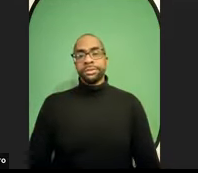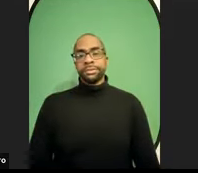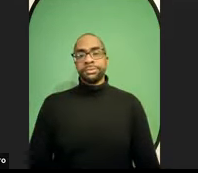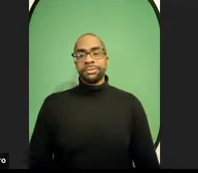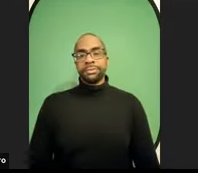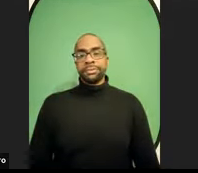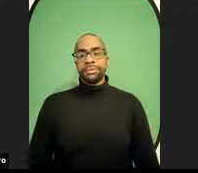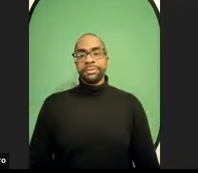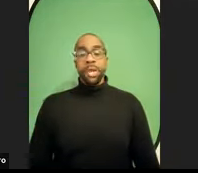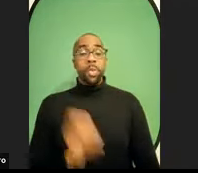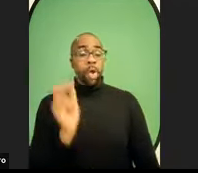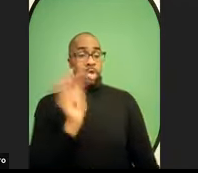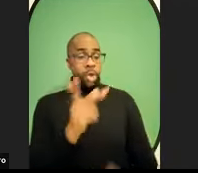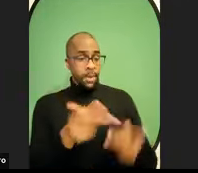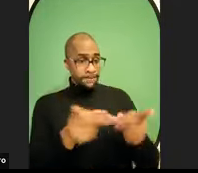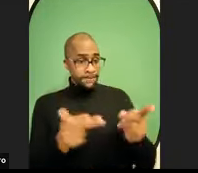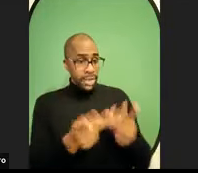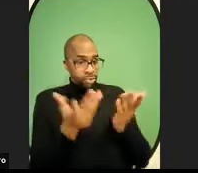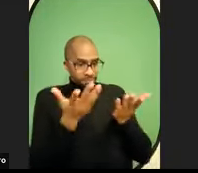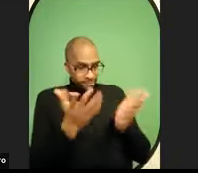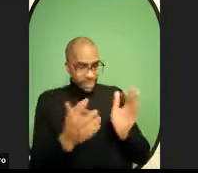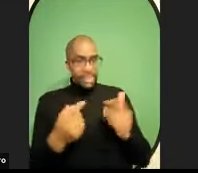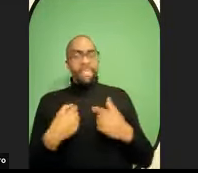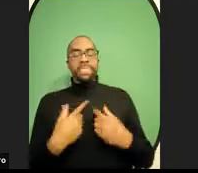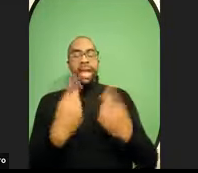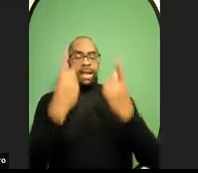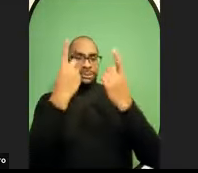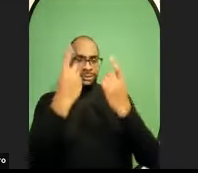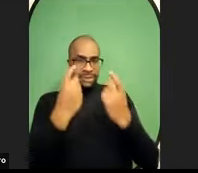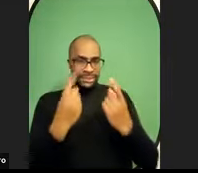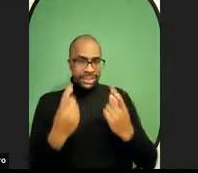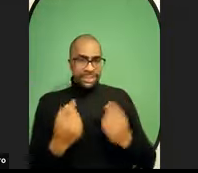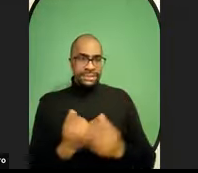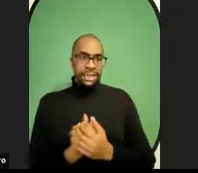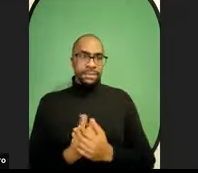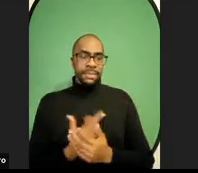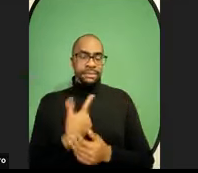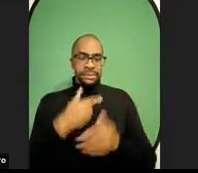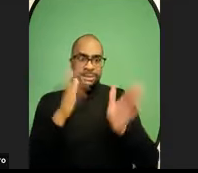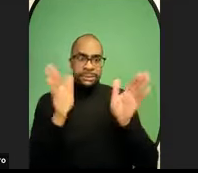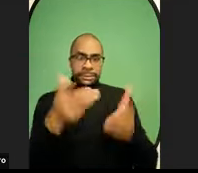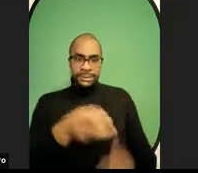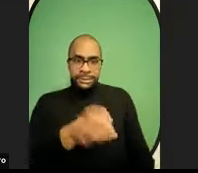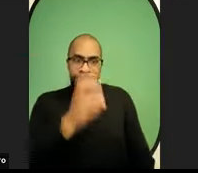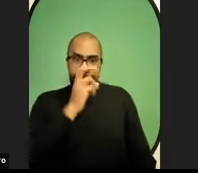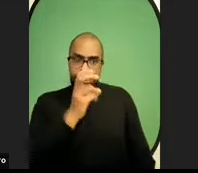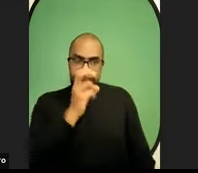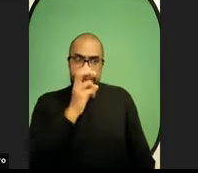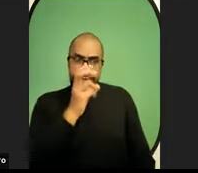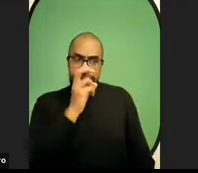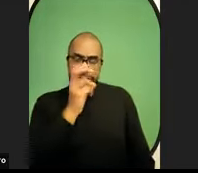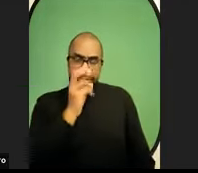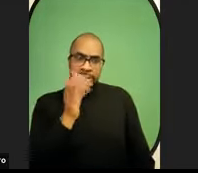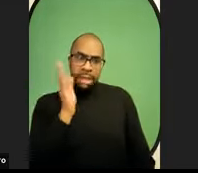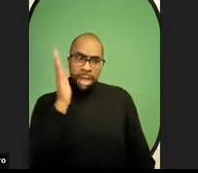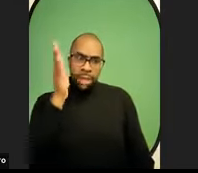cautious but still before going anywhere. I'm going to go anywhere. I'm going to get tested. after After you know going places After you know going places a couple of days off here I'm going to get tested and I'm going to be super neurotic about